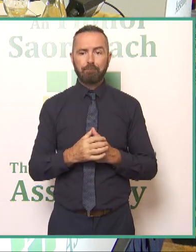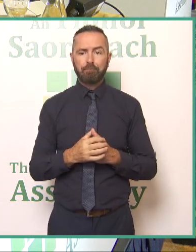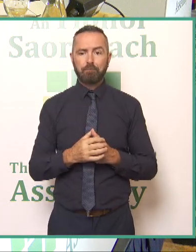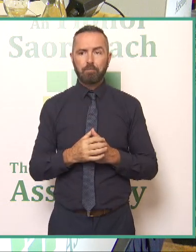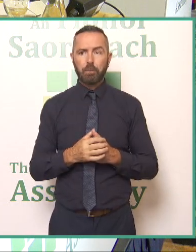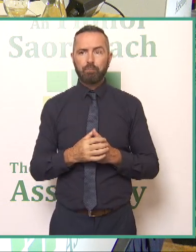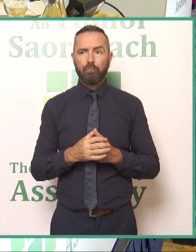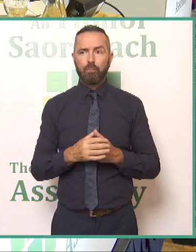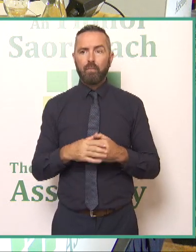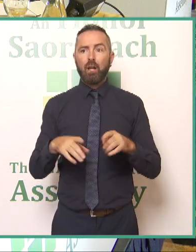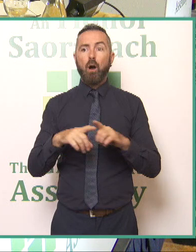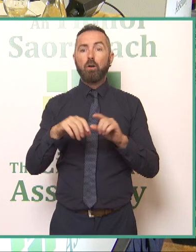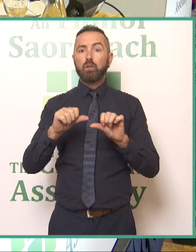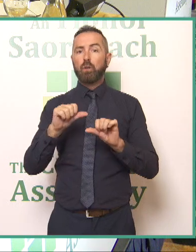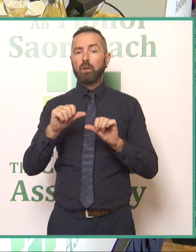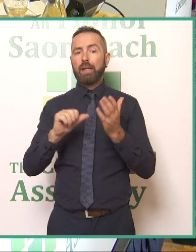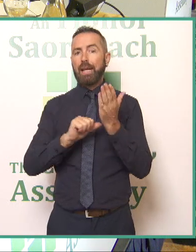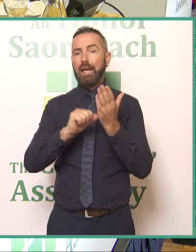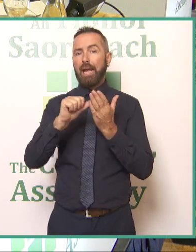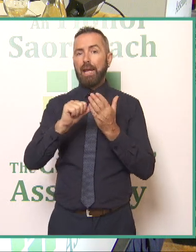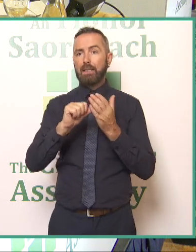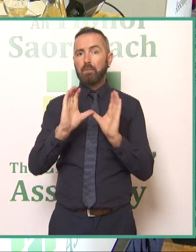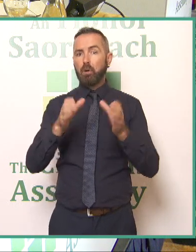I suppose I don't want to insult anyone here beside me but young Farmers I think young